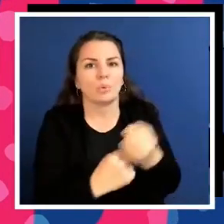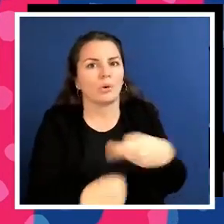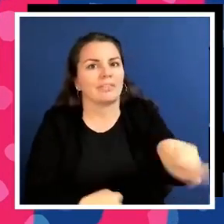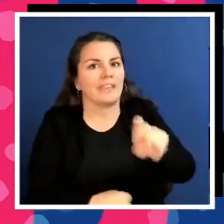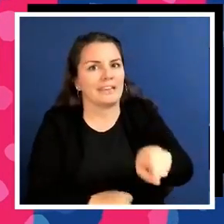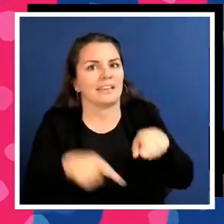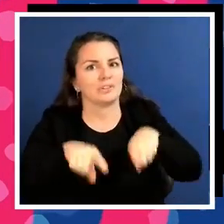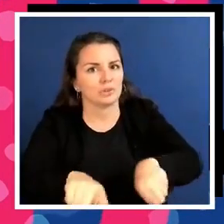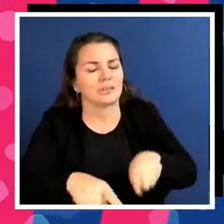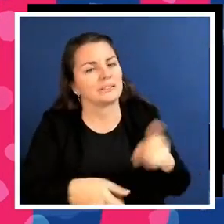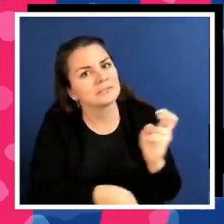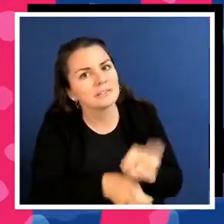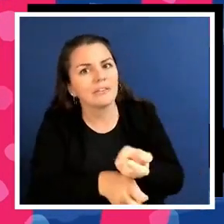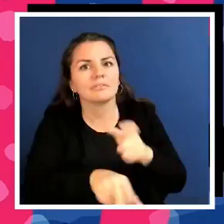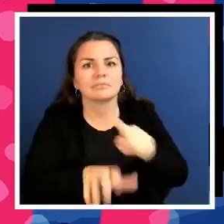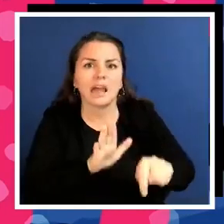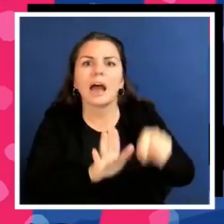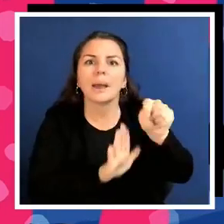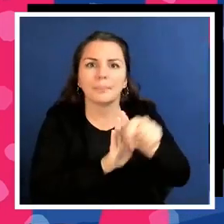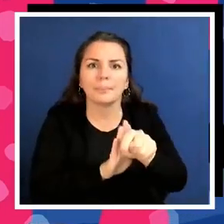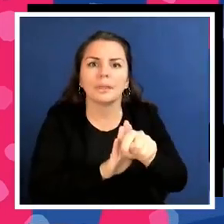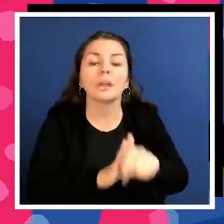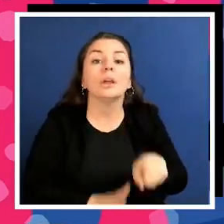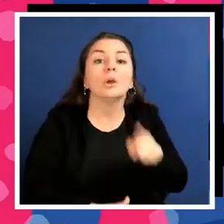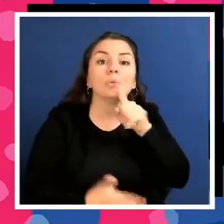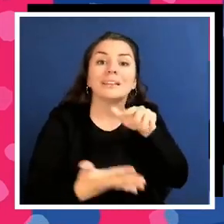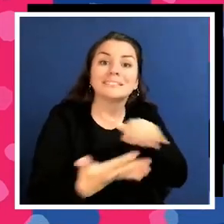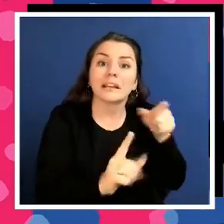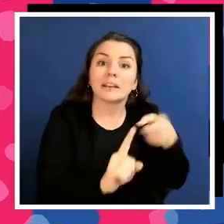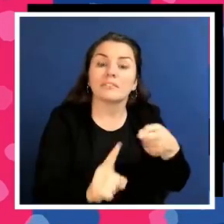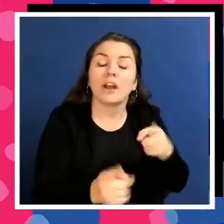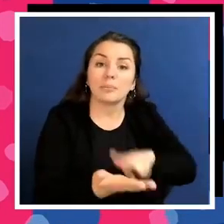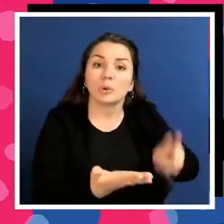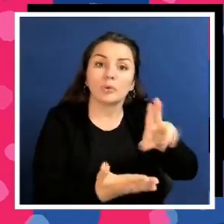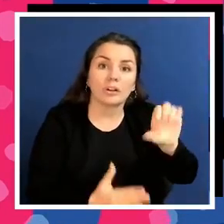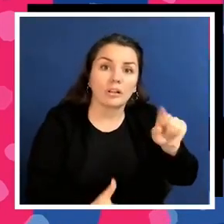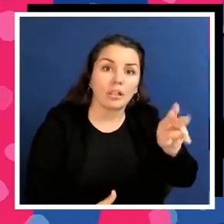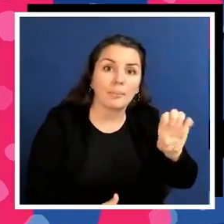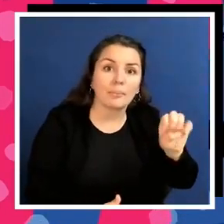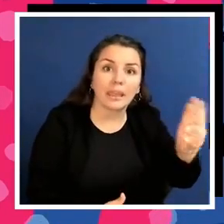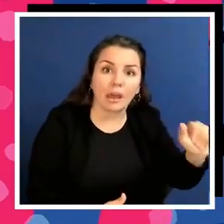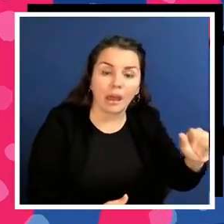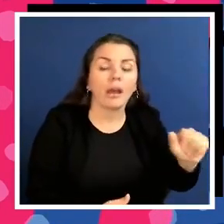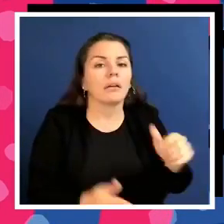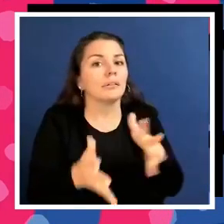EXPANSION WILL COMPLEMENT AND BUILD ON OUR EFFORTS BY GIVING